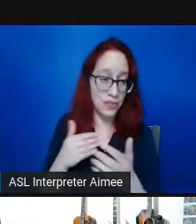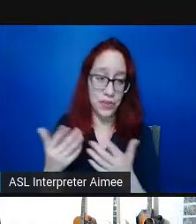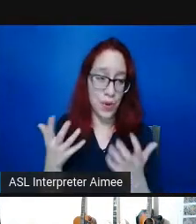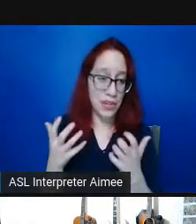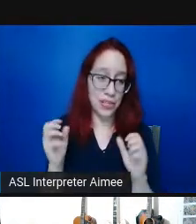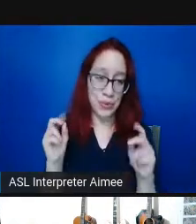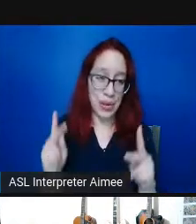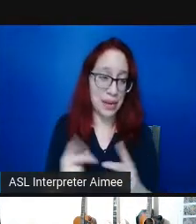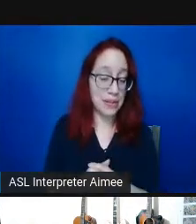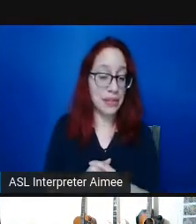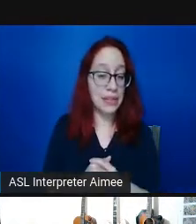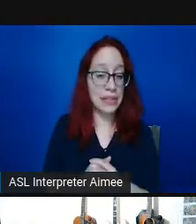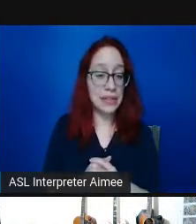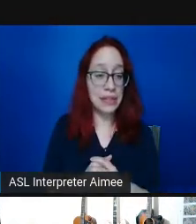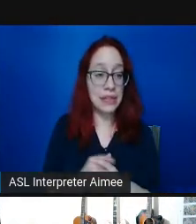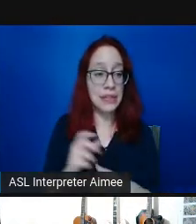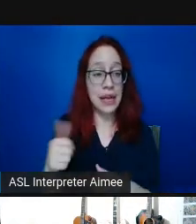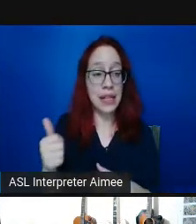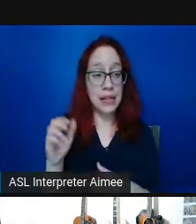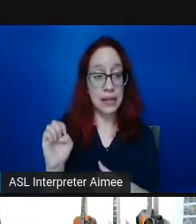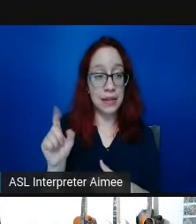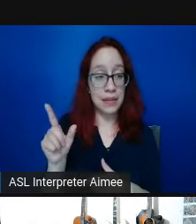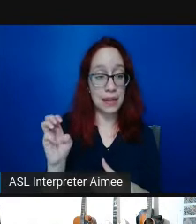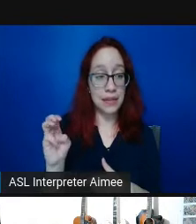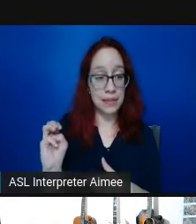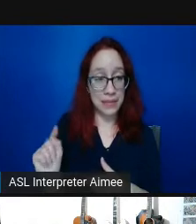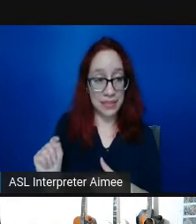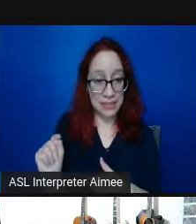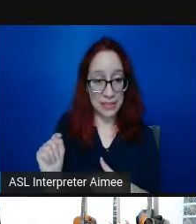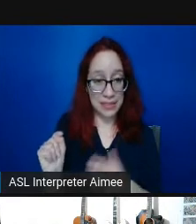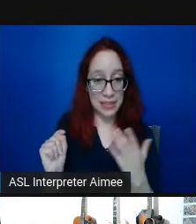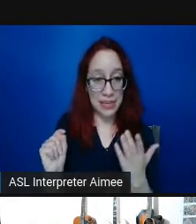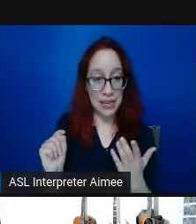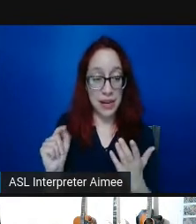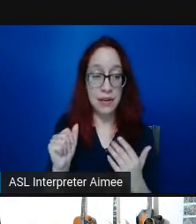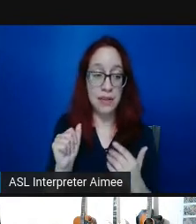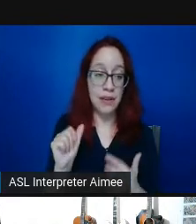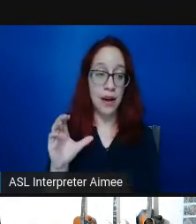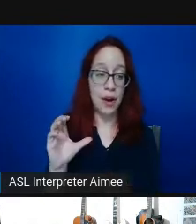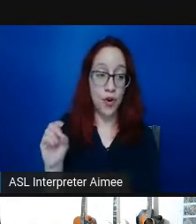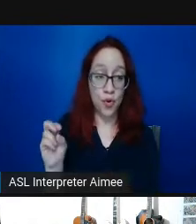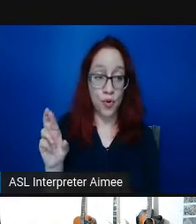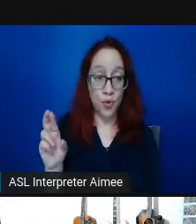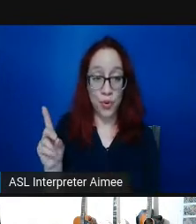The next elements are accordions and you this uses the